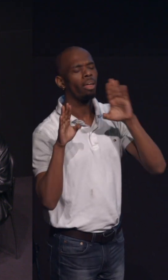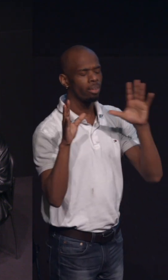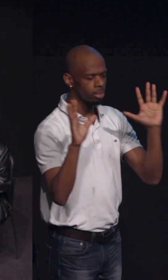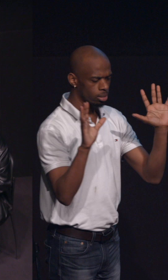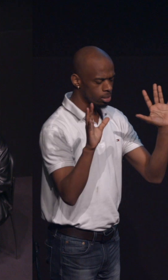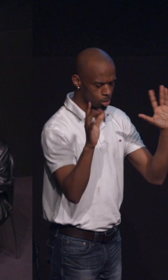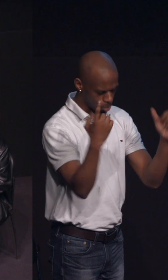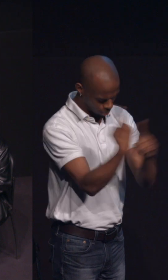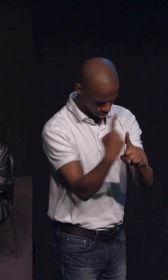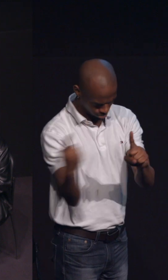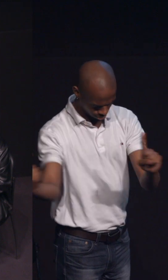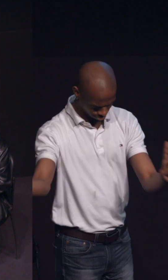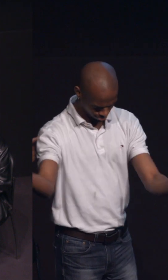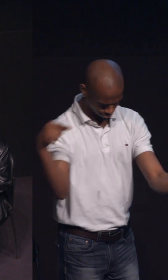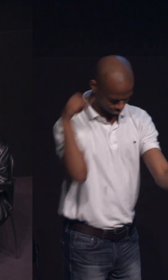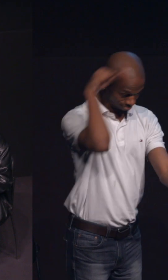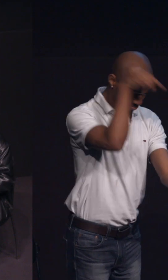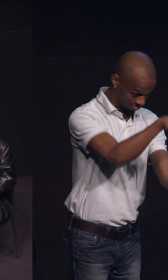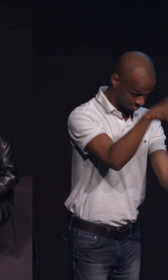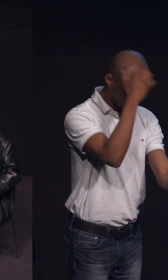I'm hella mad right now. I'm sorry.